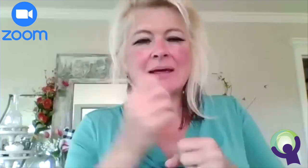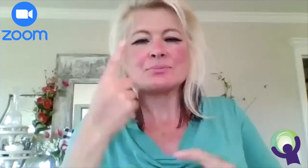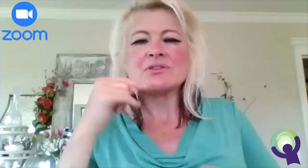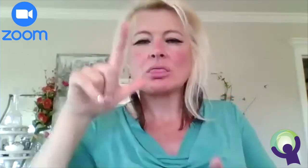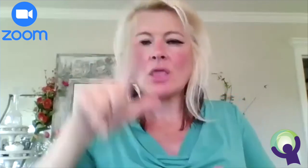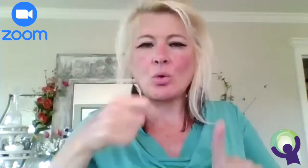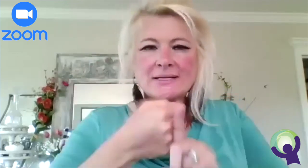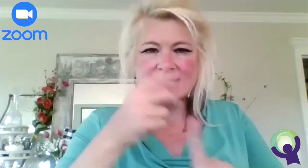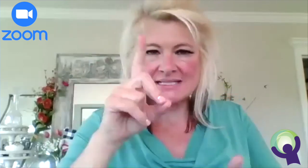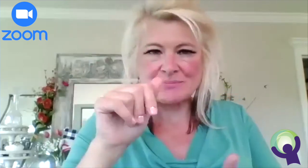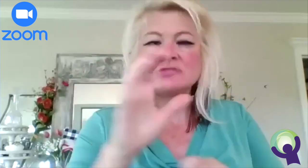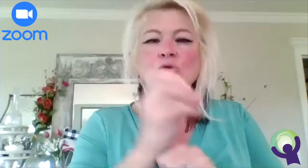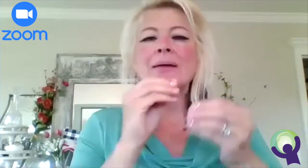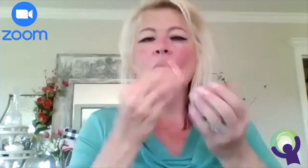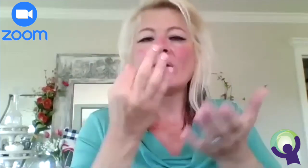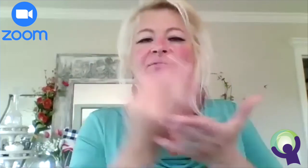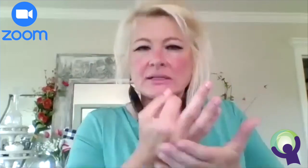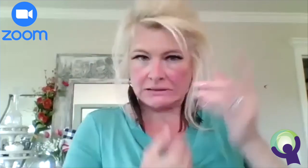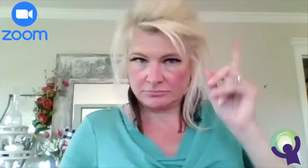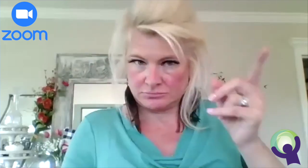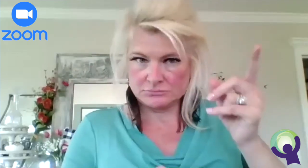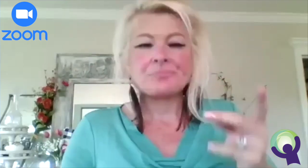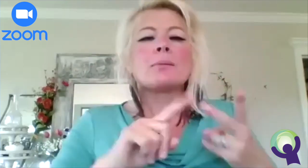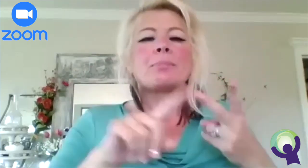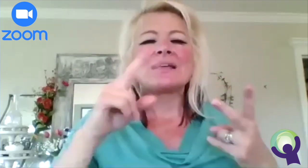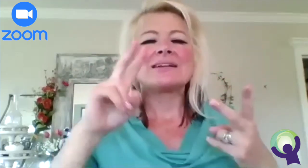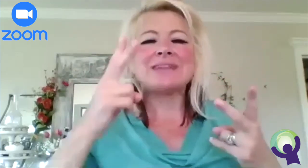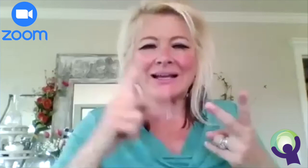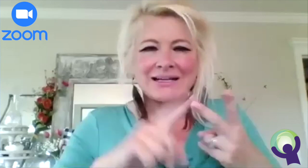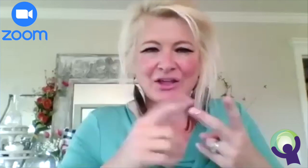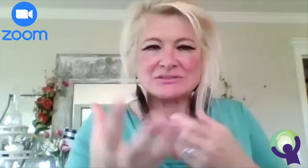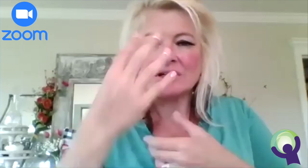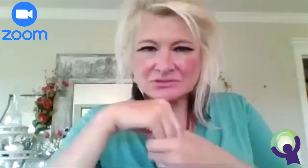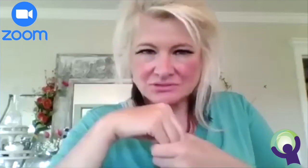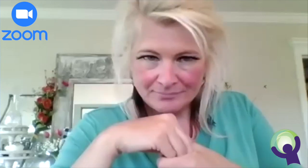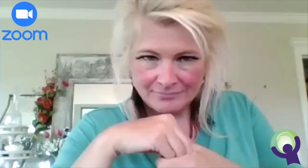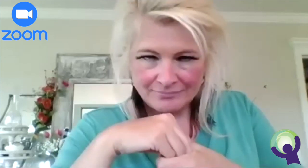the prime..and trying to figure out you know like what the more facts are,